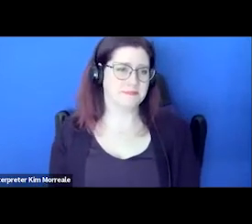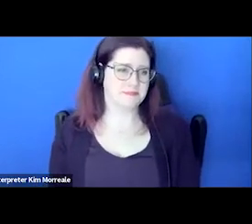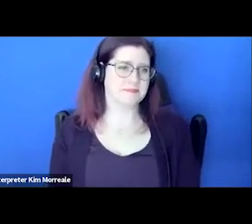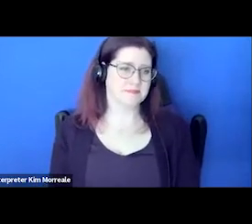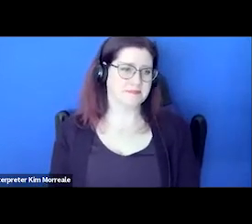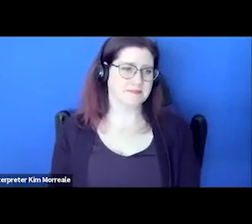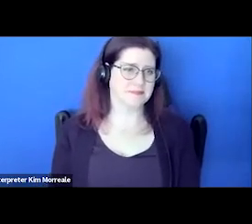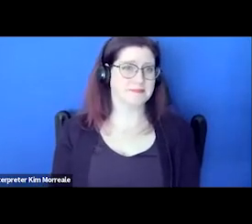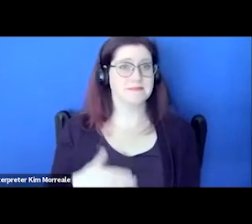Next slide.